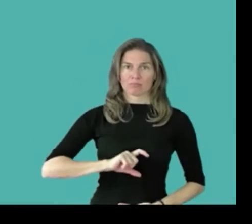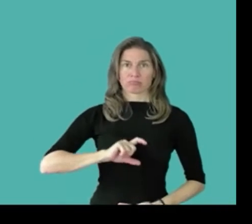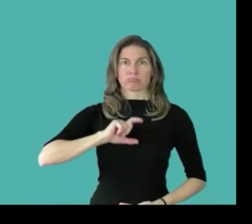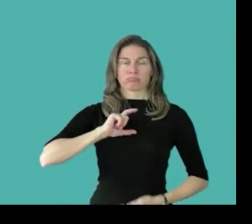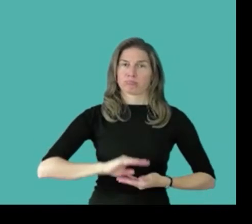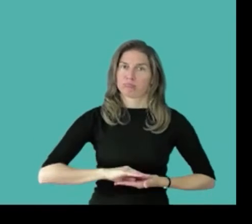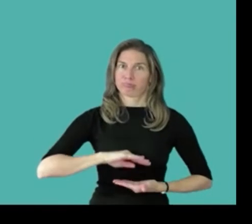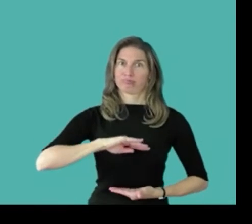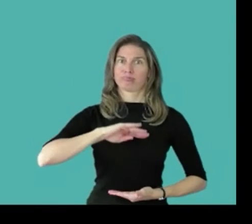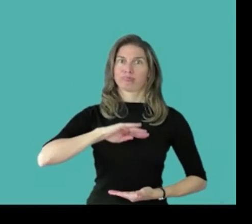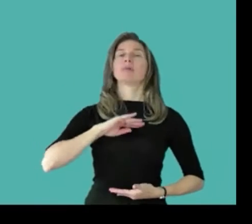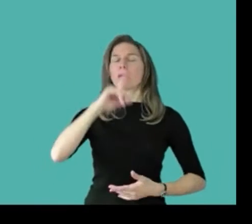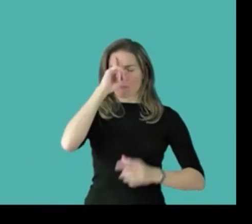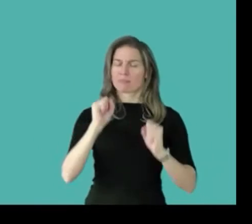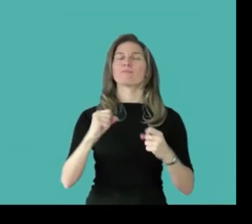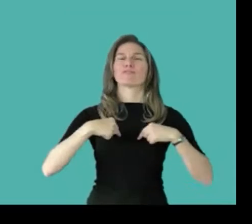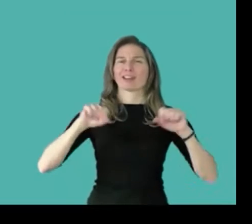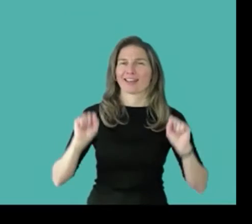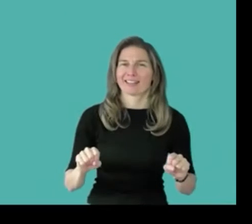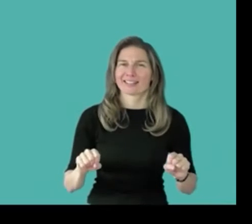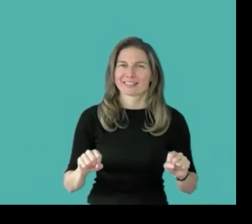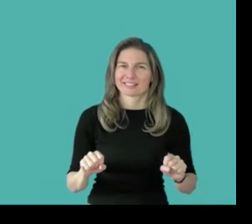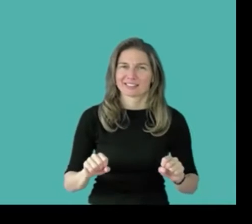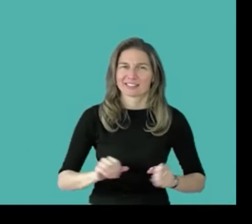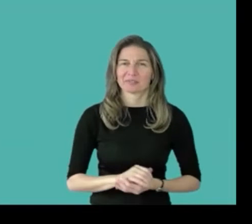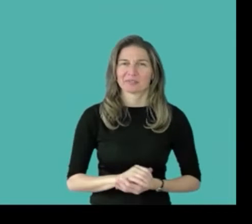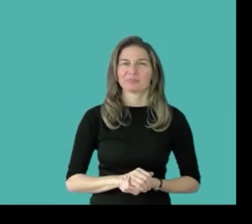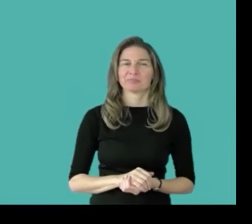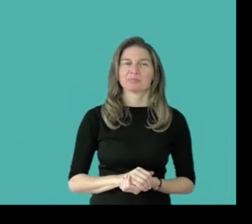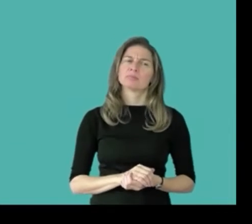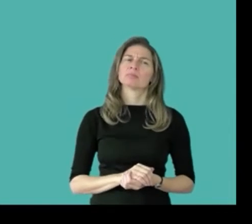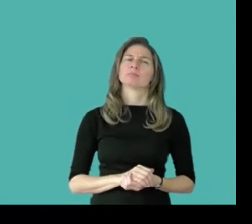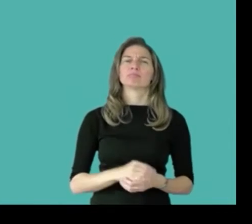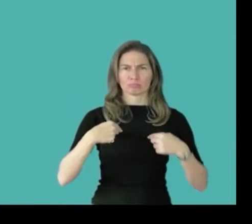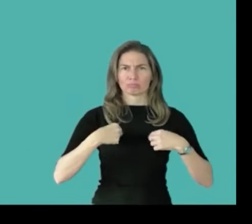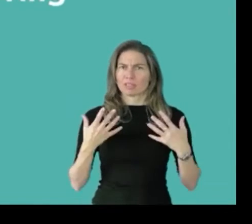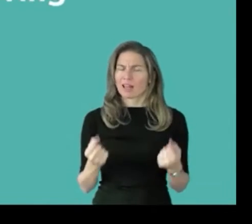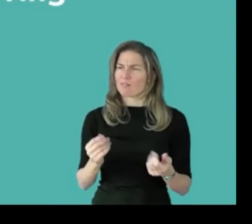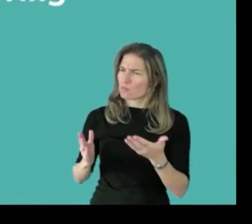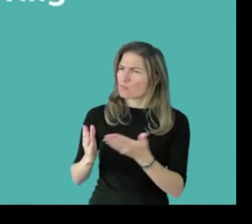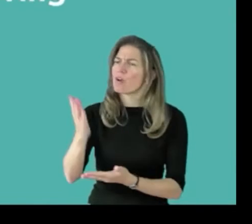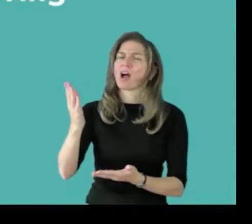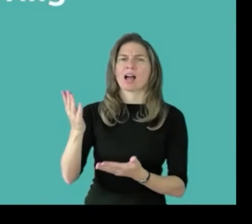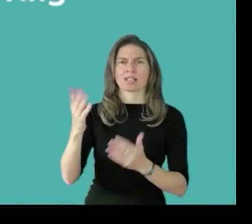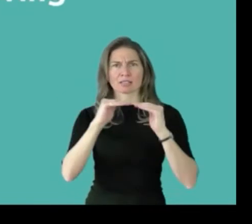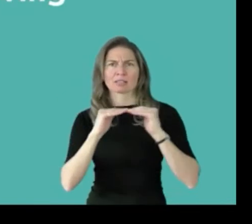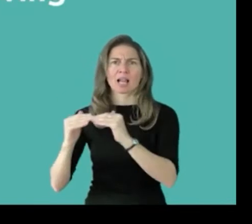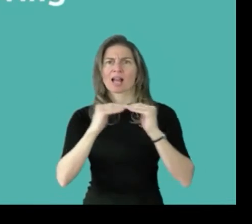and much more have the belief in myself right now. I have the right to adequate standard of living,